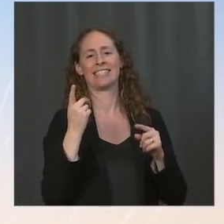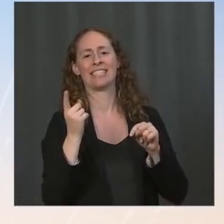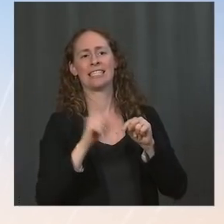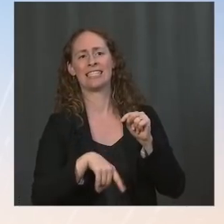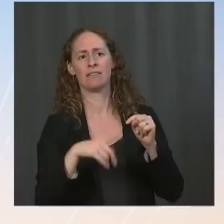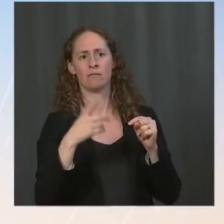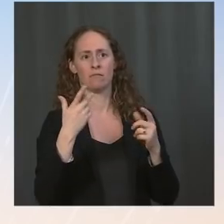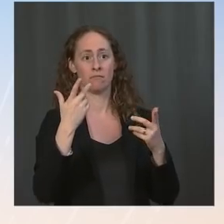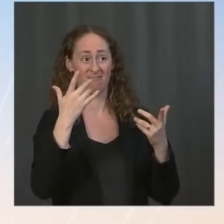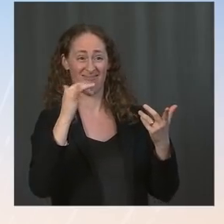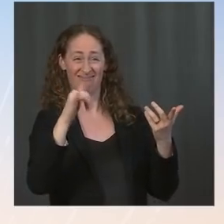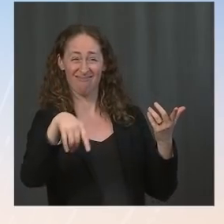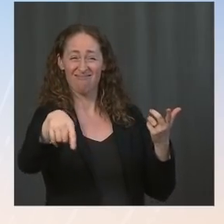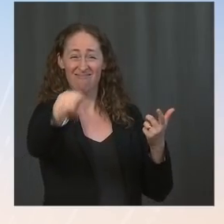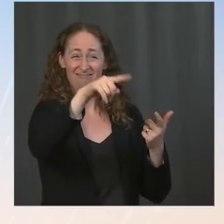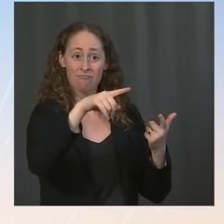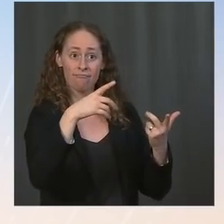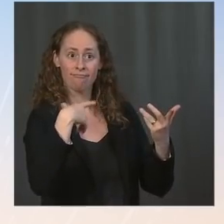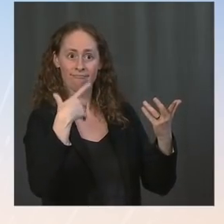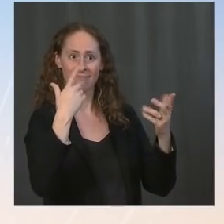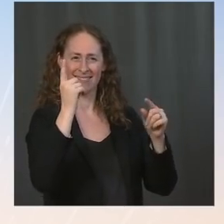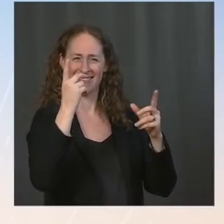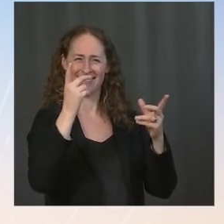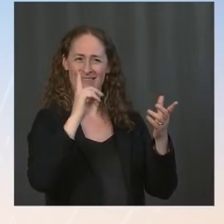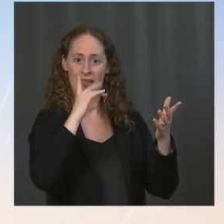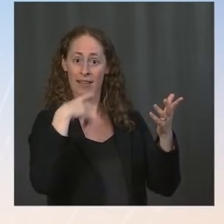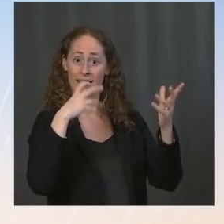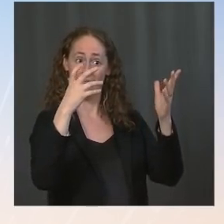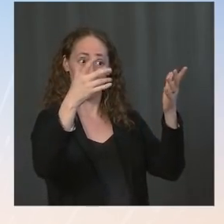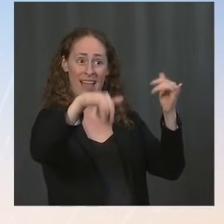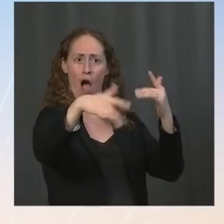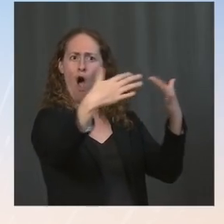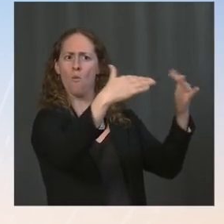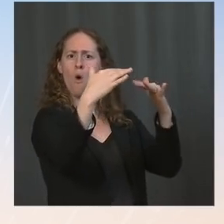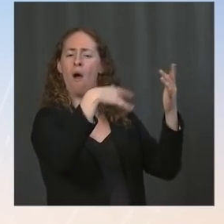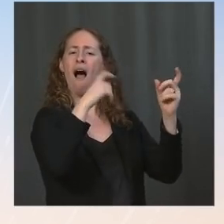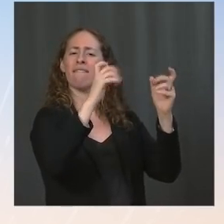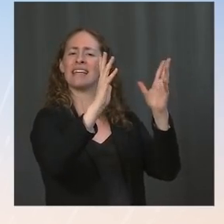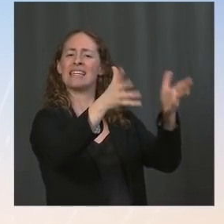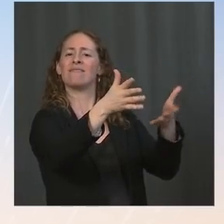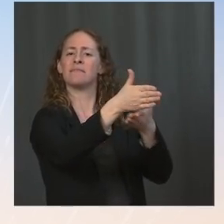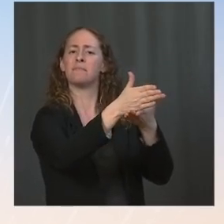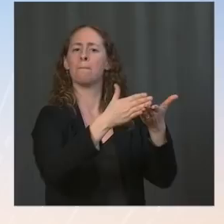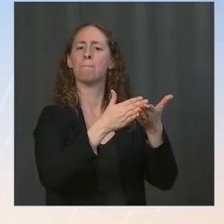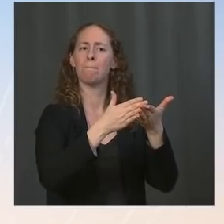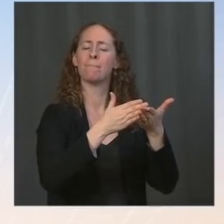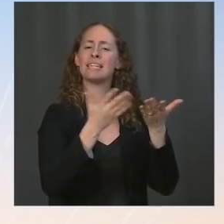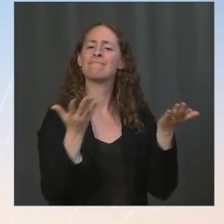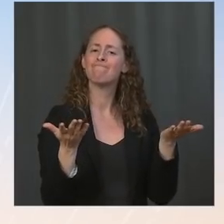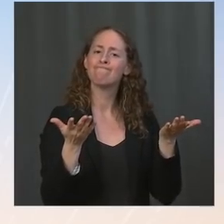But that is our clear leverage we have with the Taliban. And again, our capacities are over-the-horizon capacities --